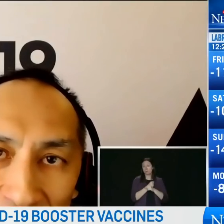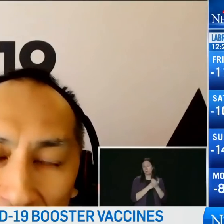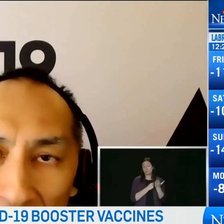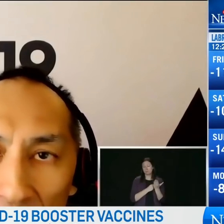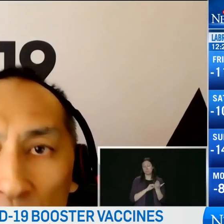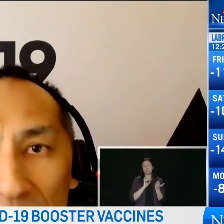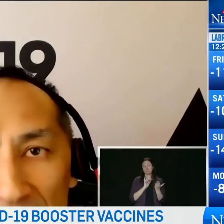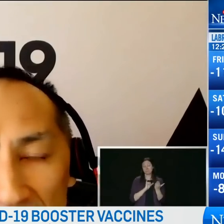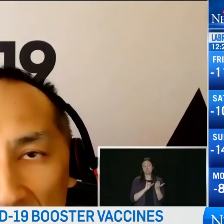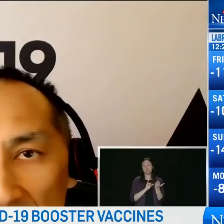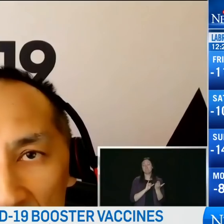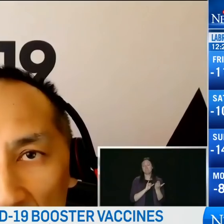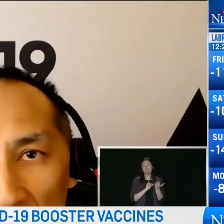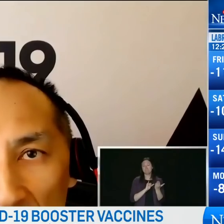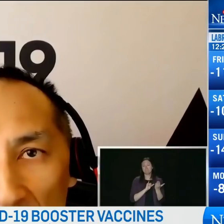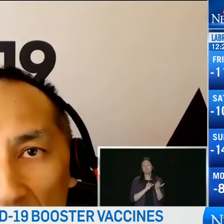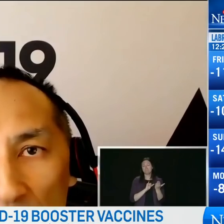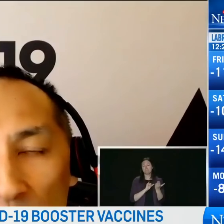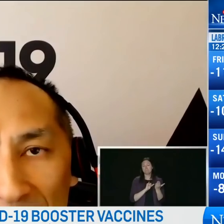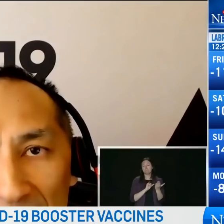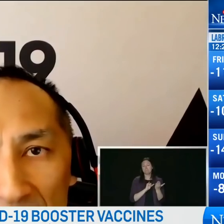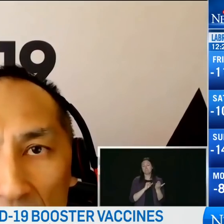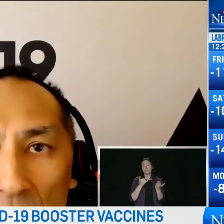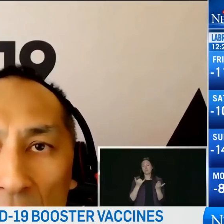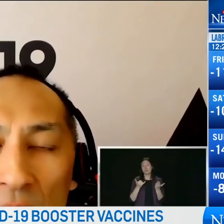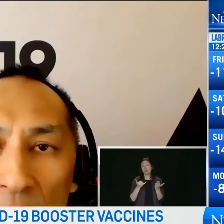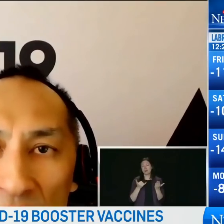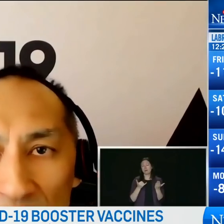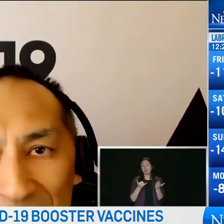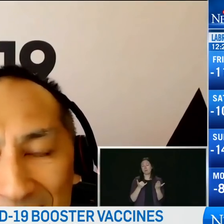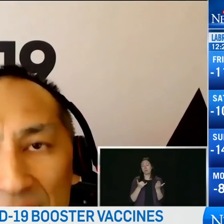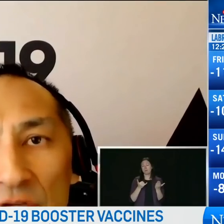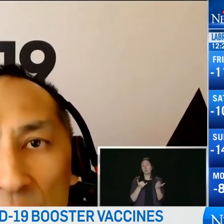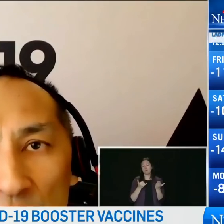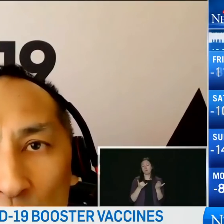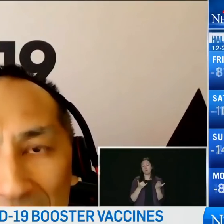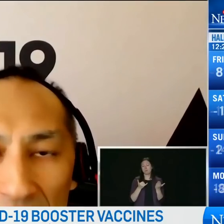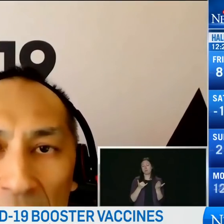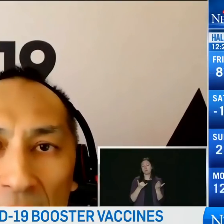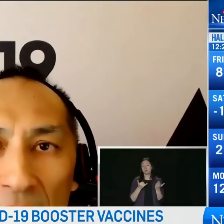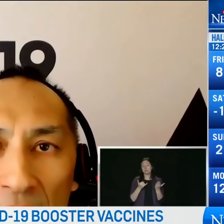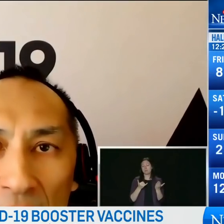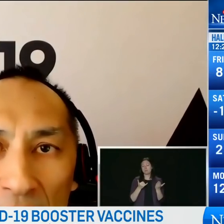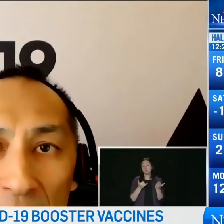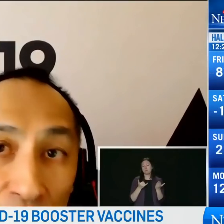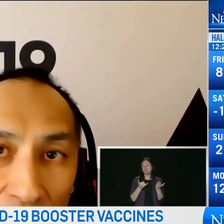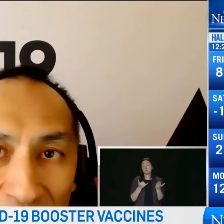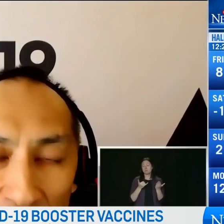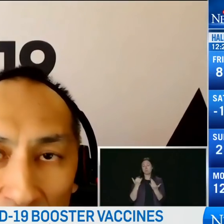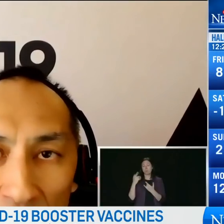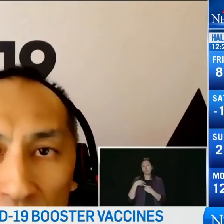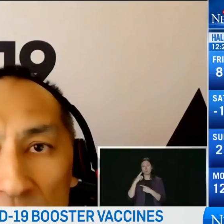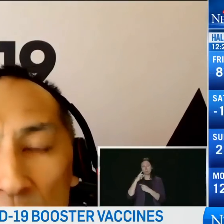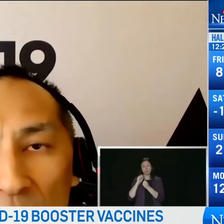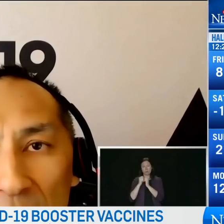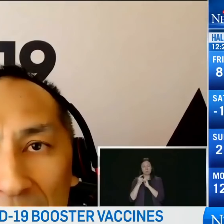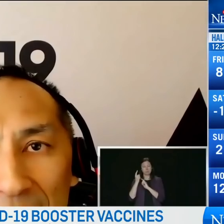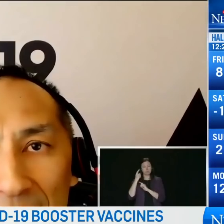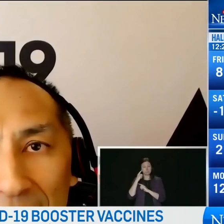WHAT WE'RE NOW SEEING WITH THE